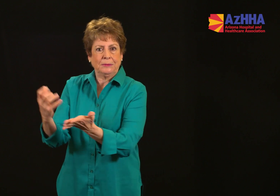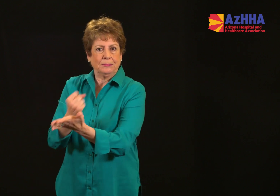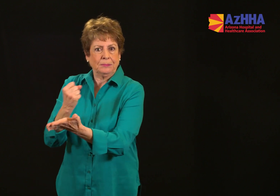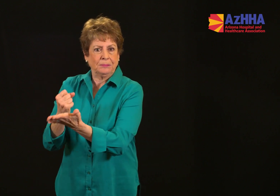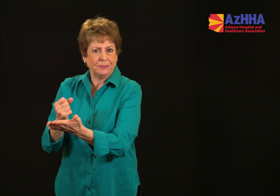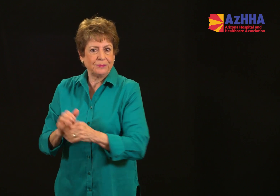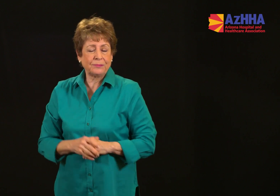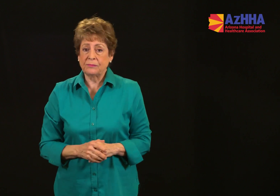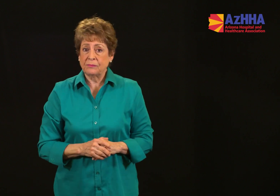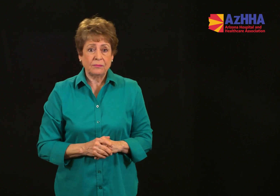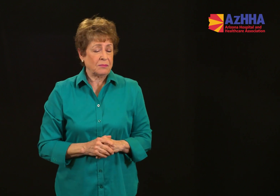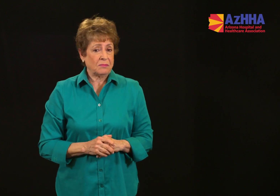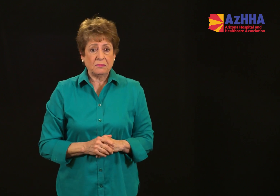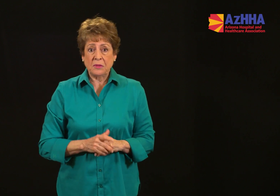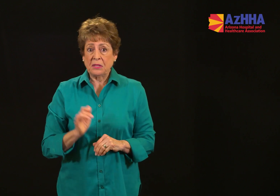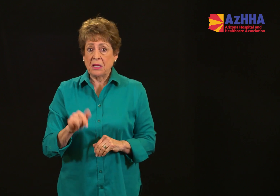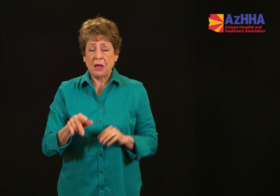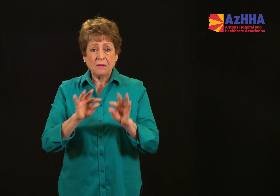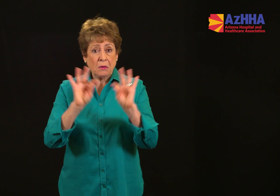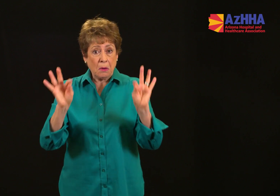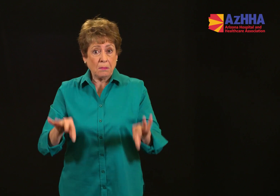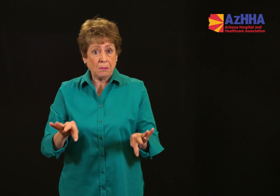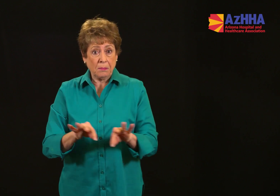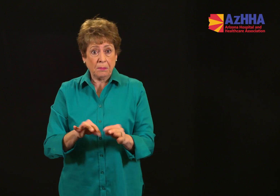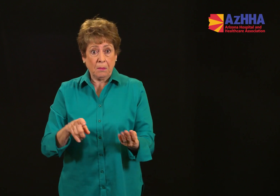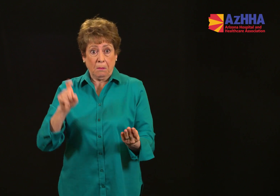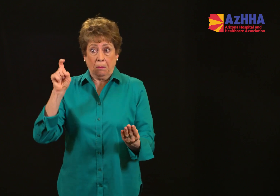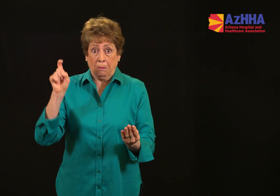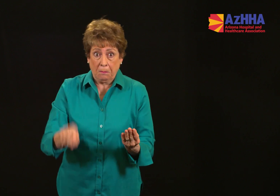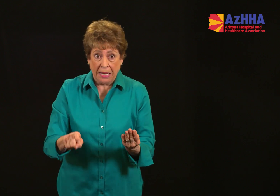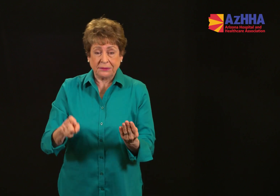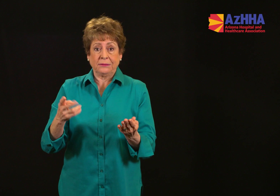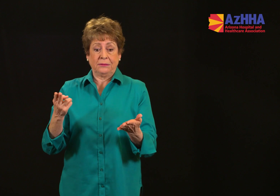This form does not need to be signed by a witness or notarized.